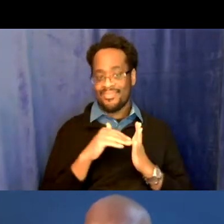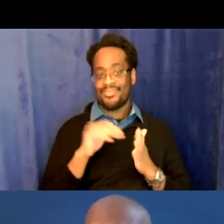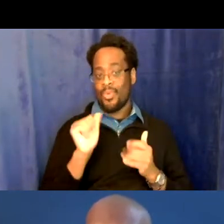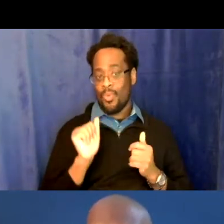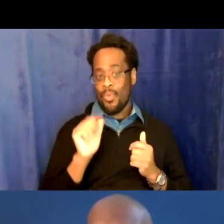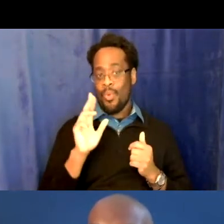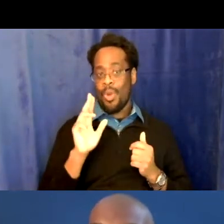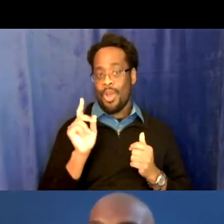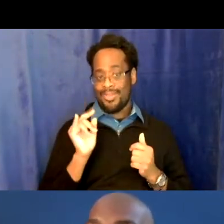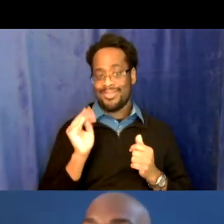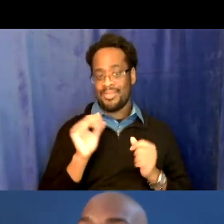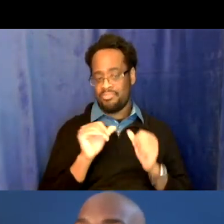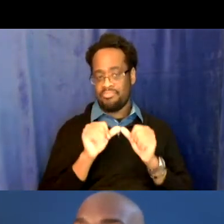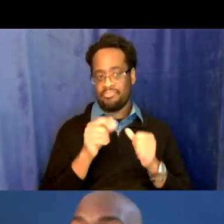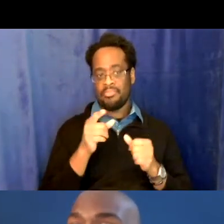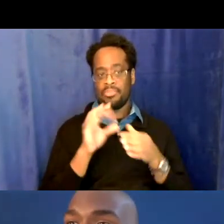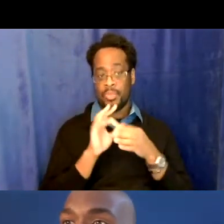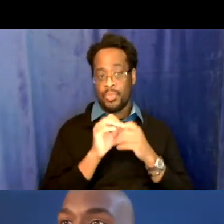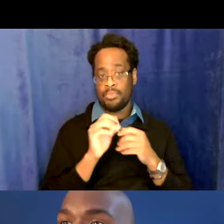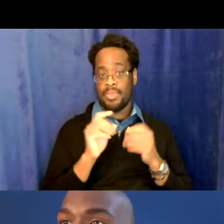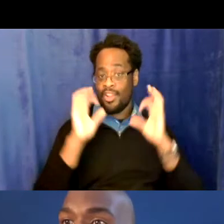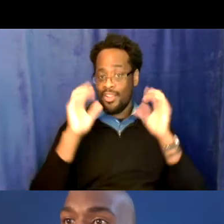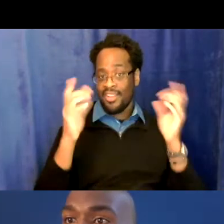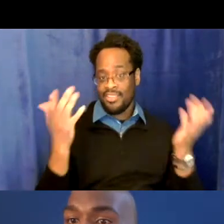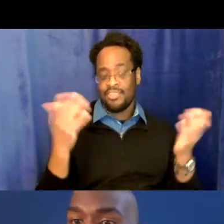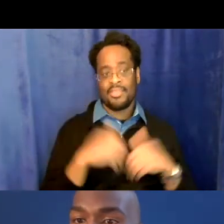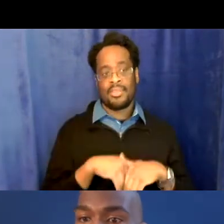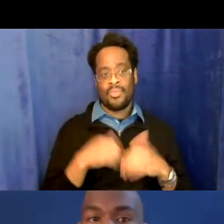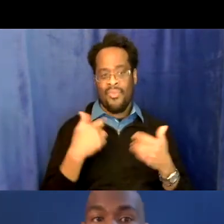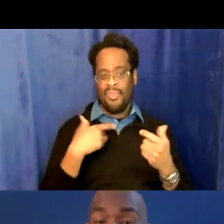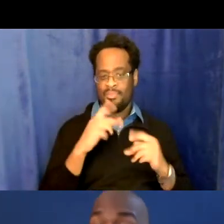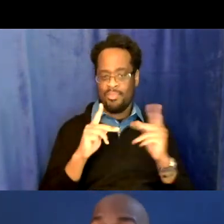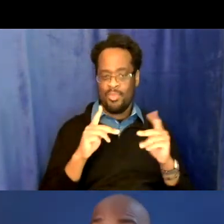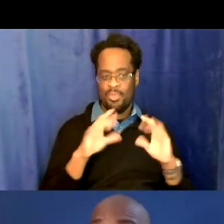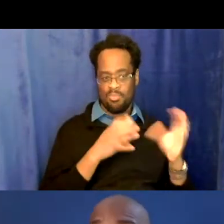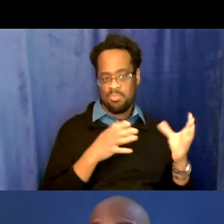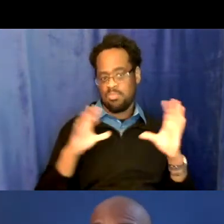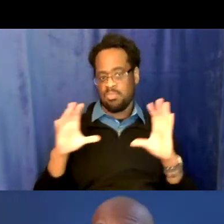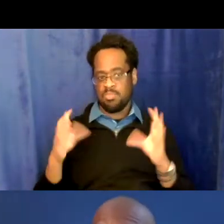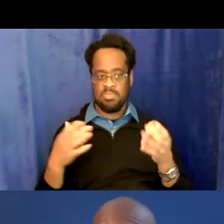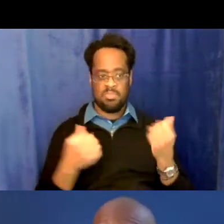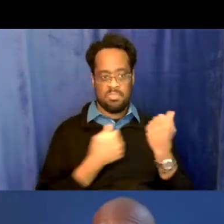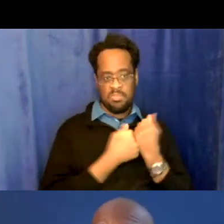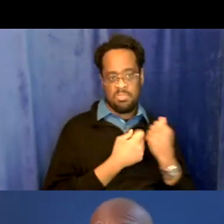So again this really persists and it goes into education.